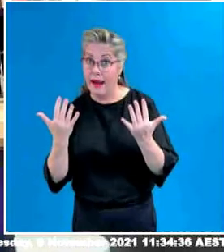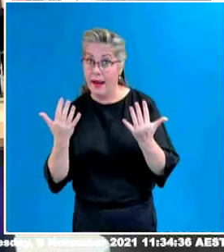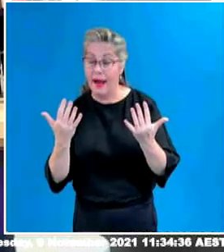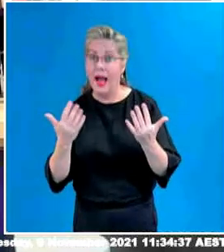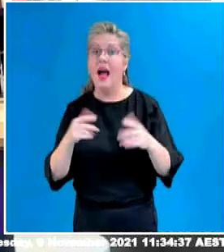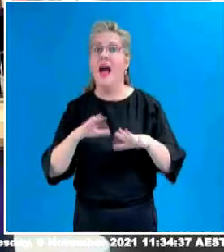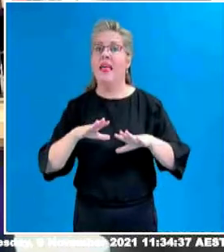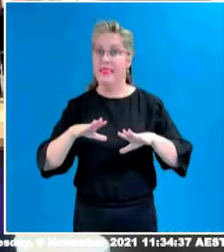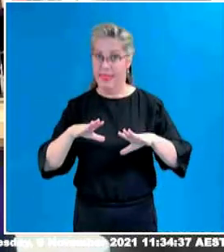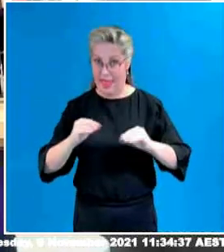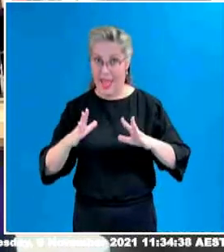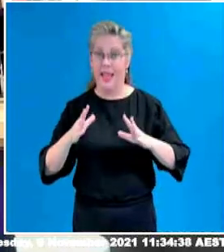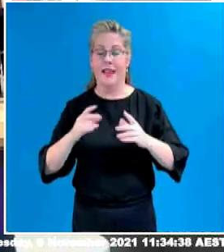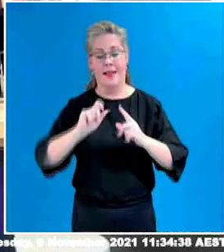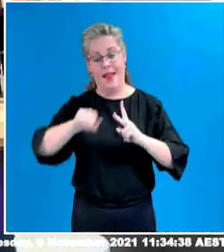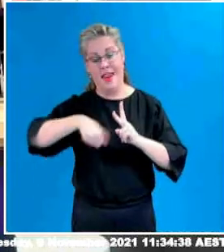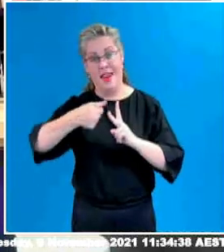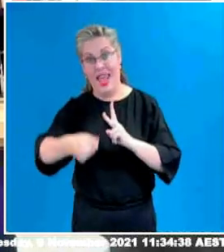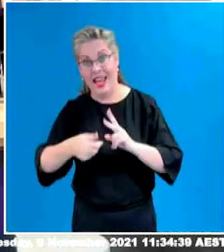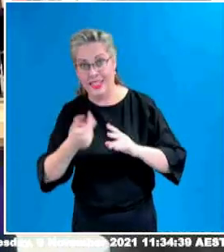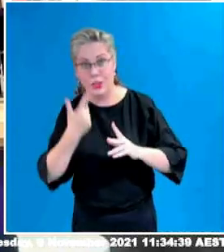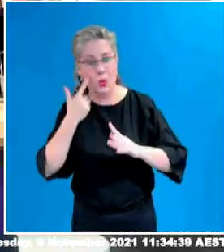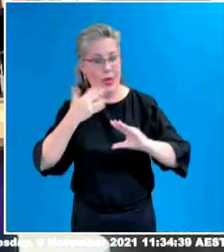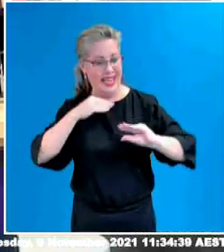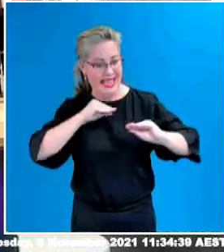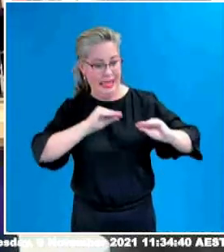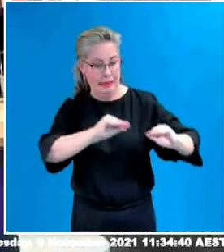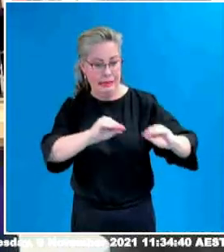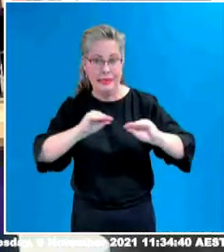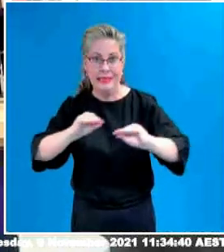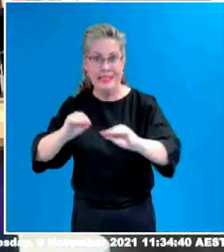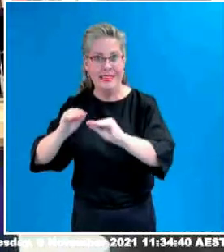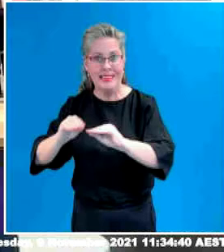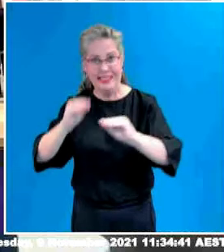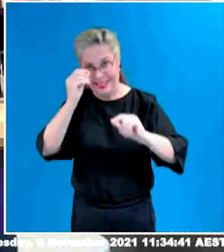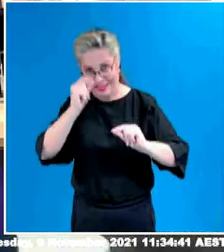there is a problem, and then look at how we involve both government and business